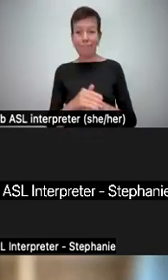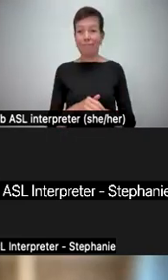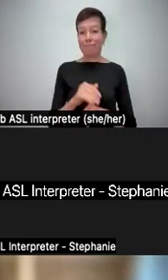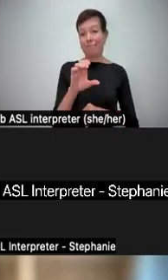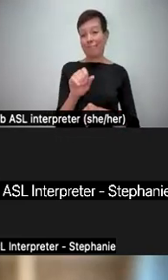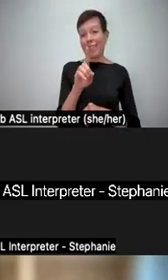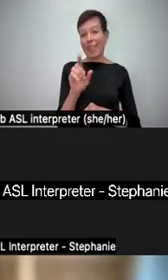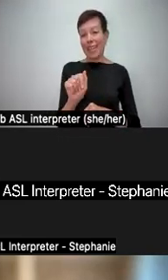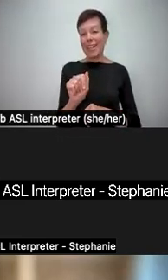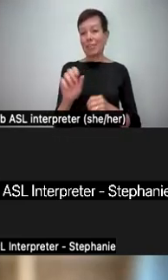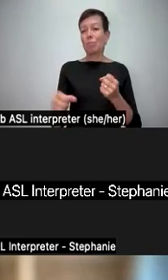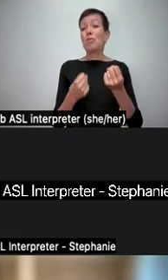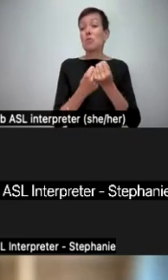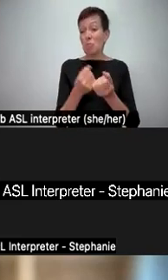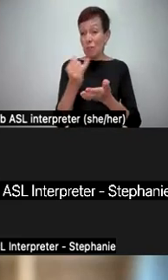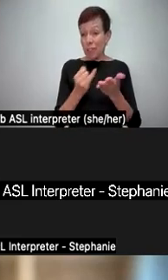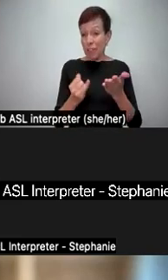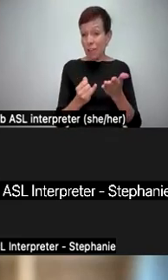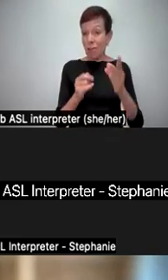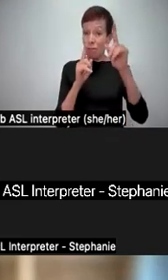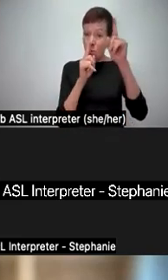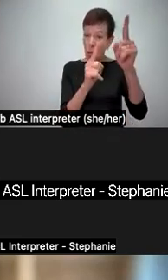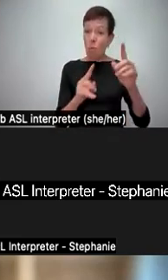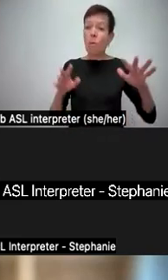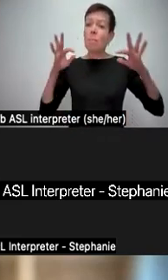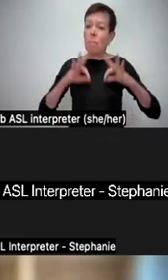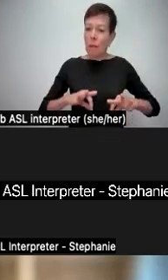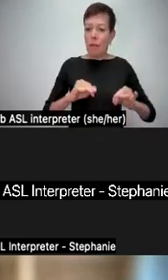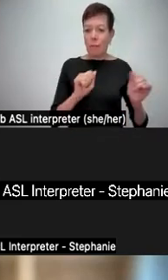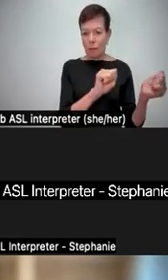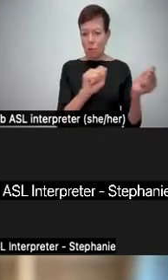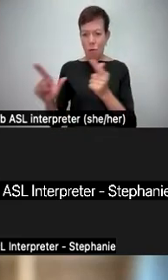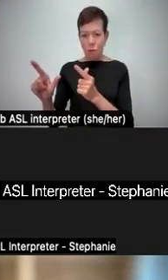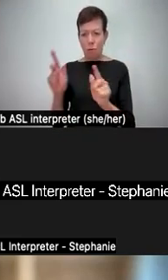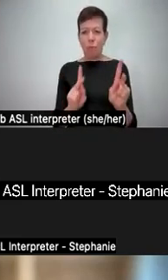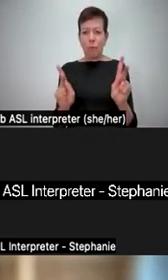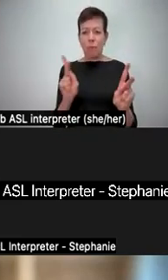benefit all Calgarians. So, as the City's designated Arts Development Authority,